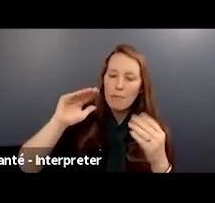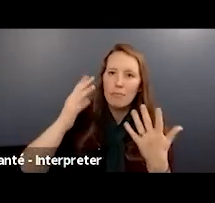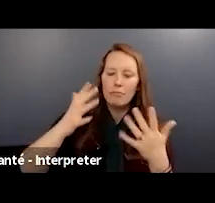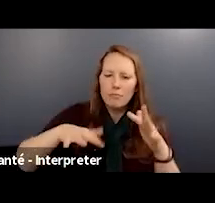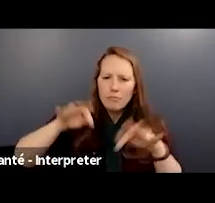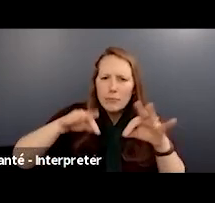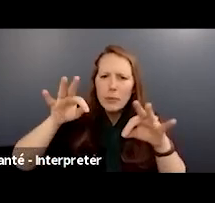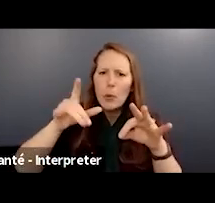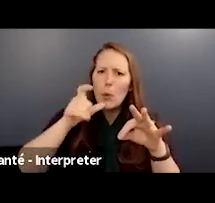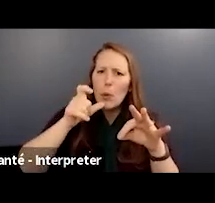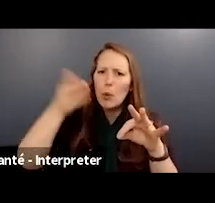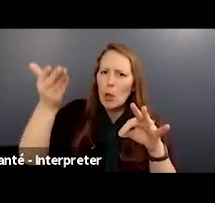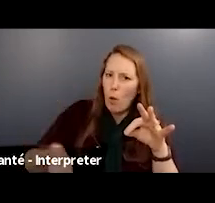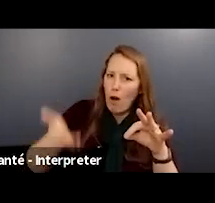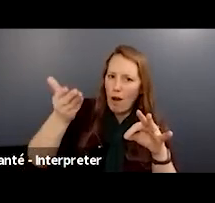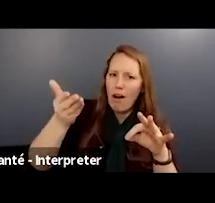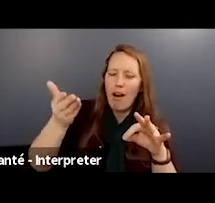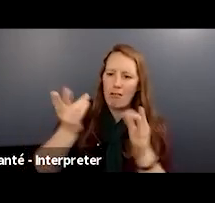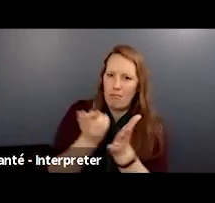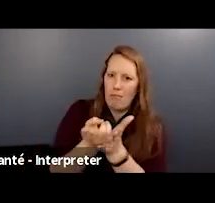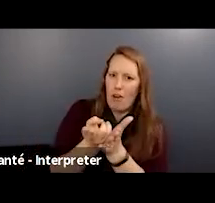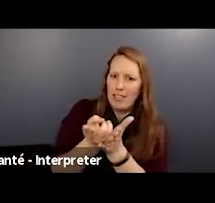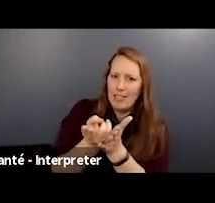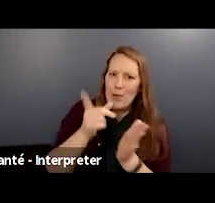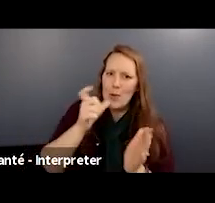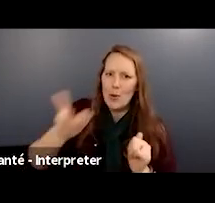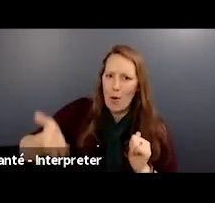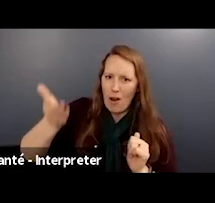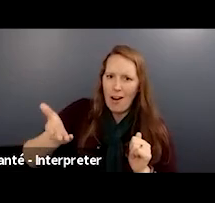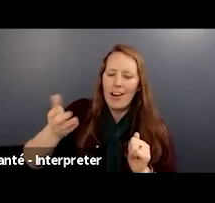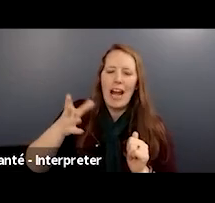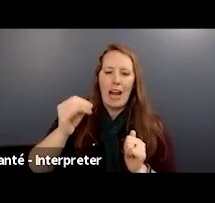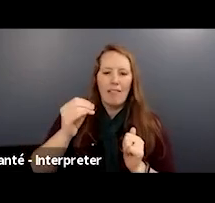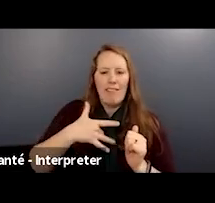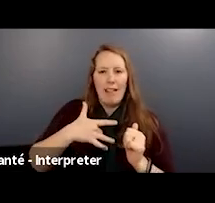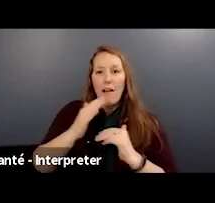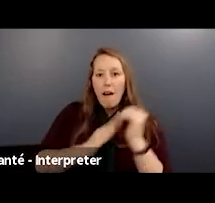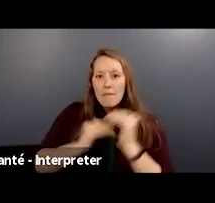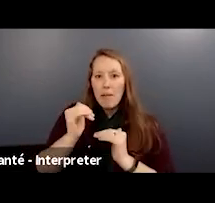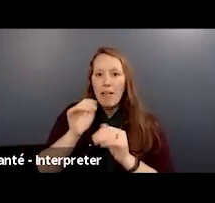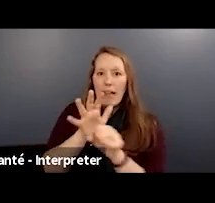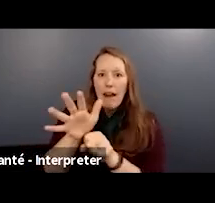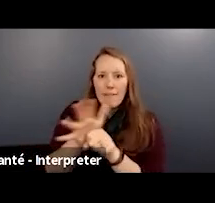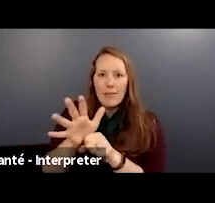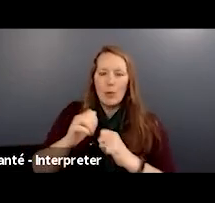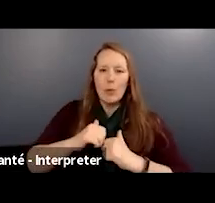authentic self and being able to be comfortable enough to share that, and be vulnerable enough. I also wanted to speak on,